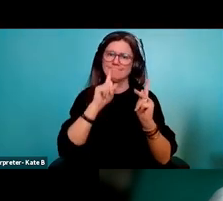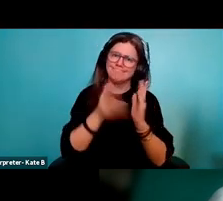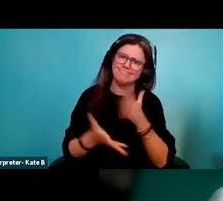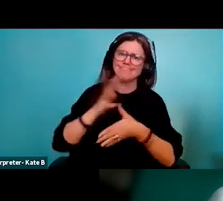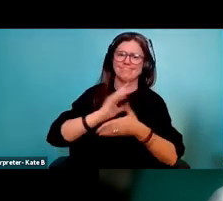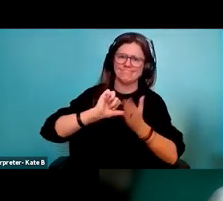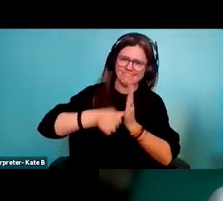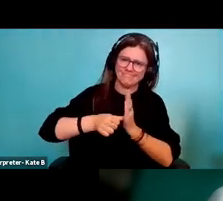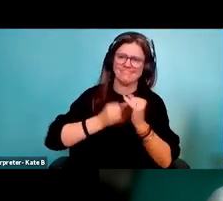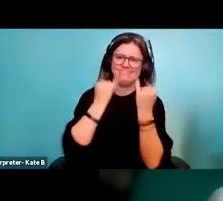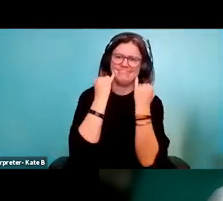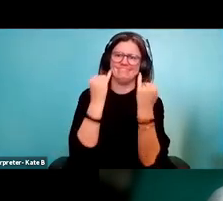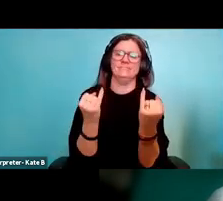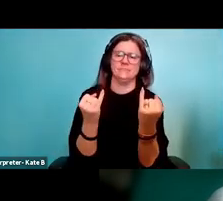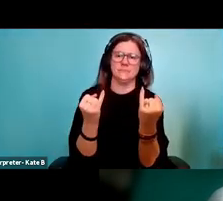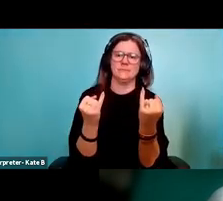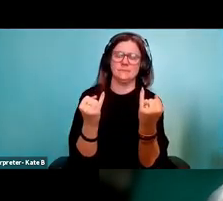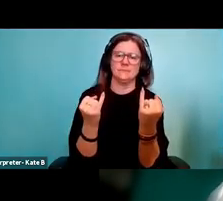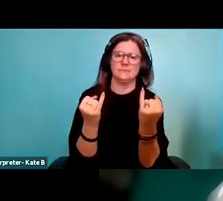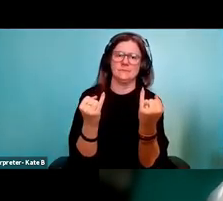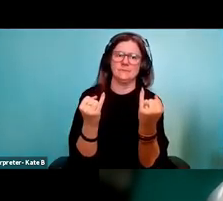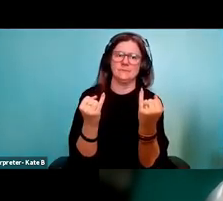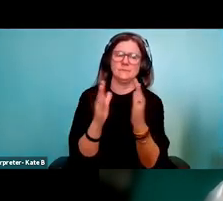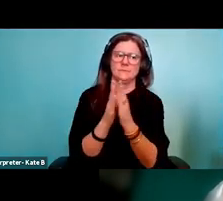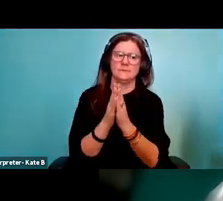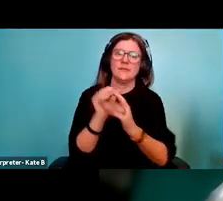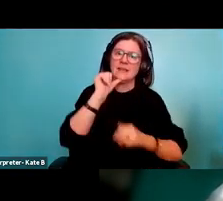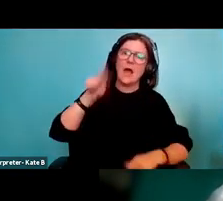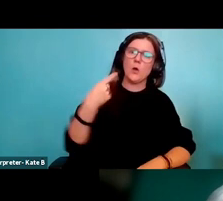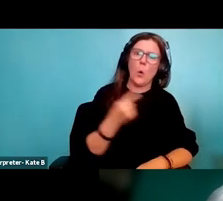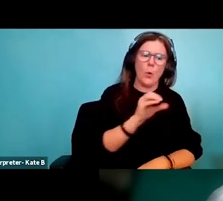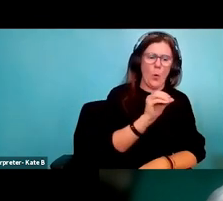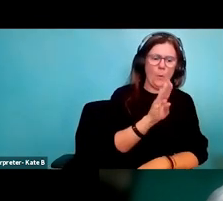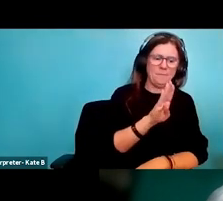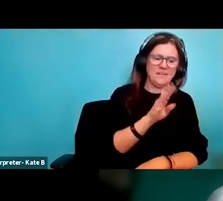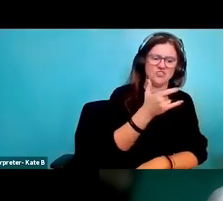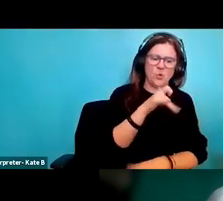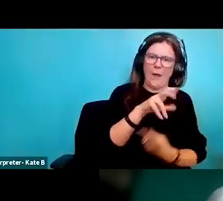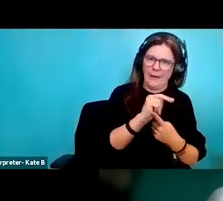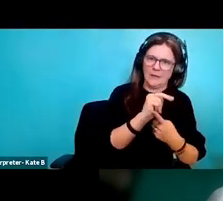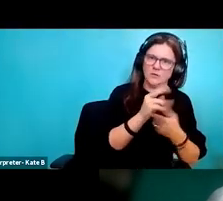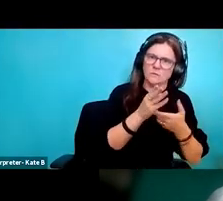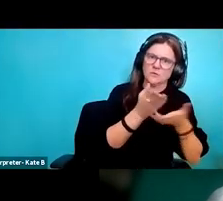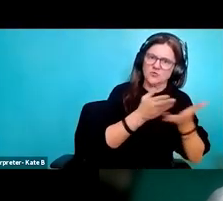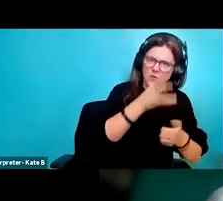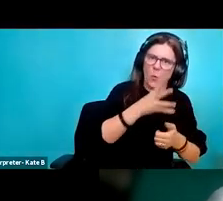it is not just obstetricians who are serving the needs of women with disabilities, but